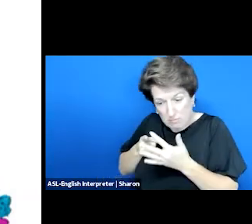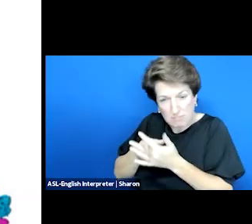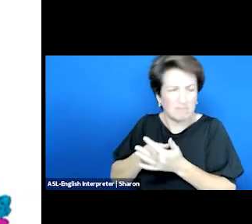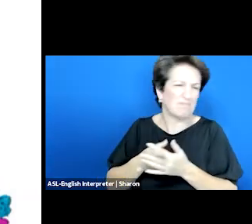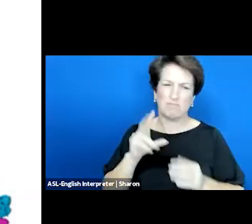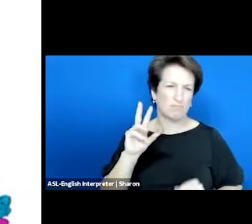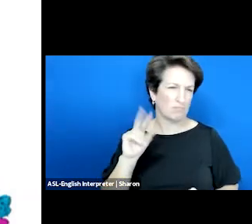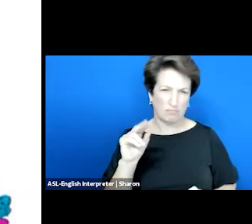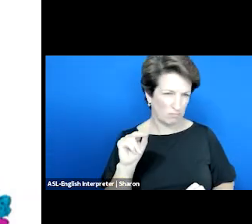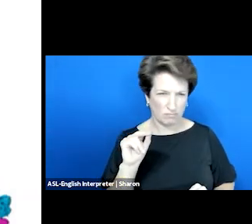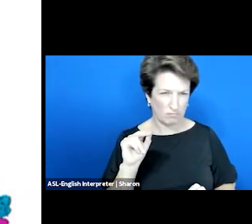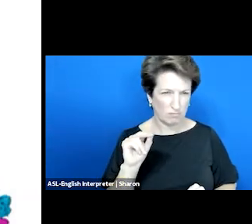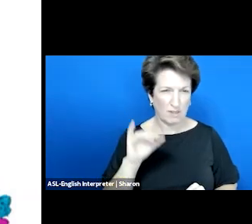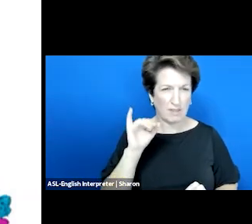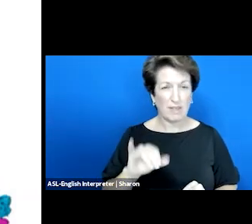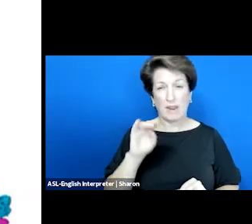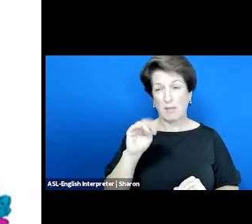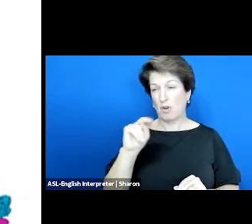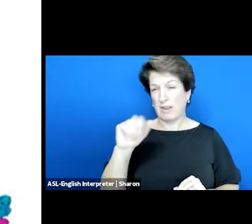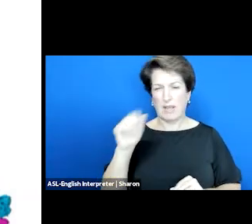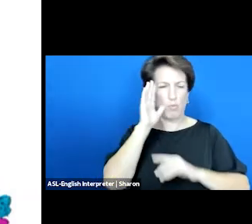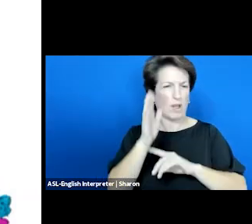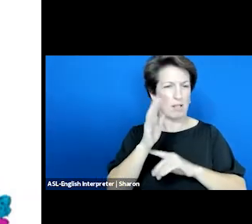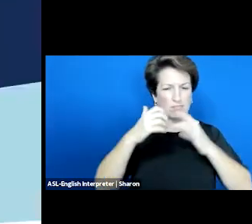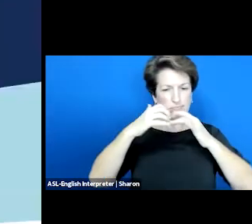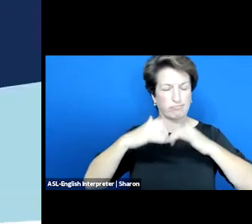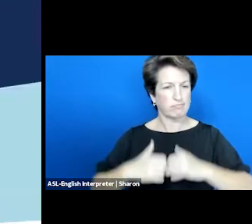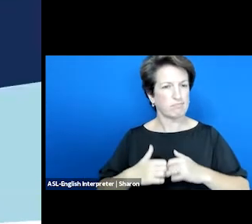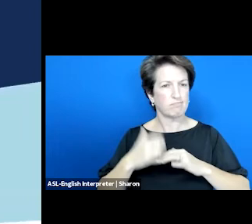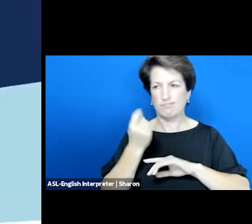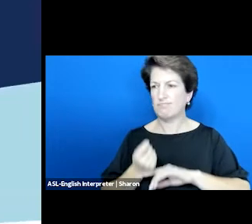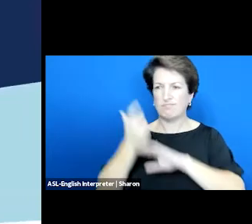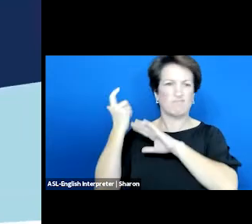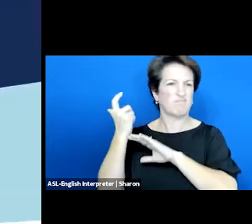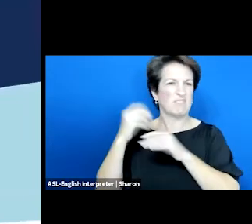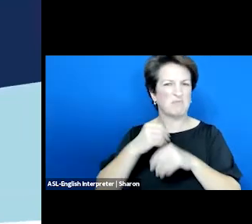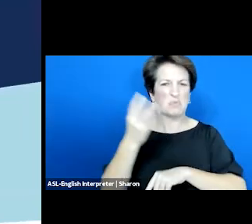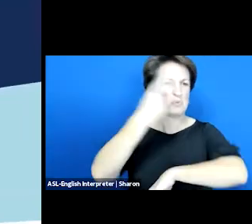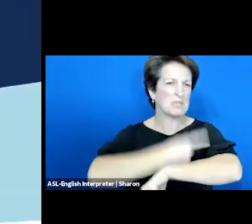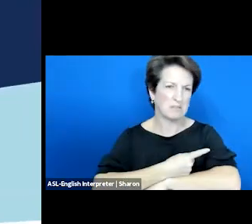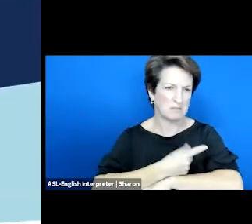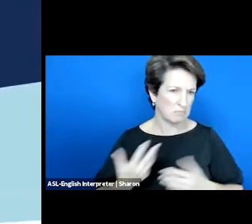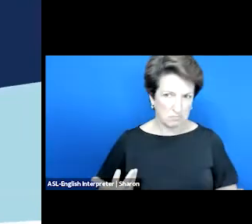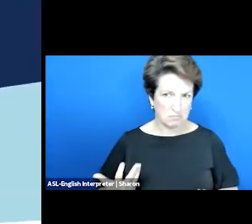to fight the infection. This